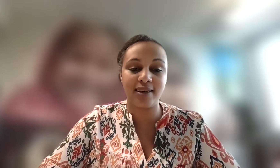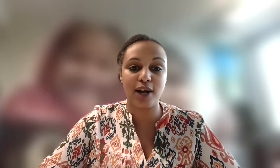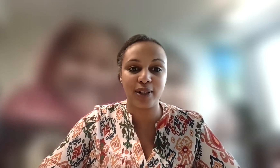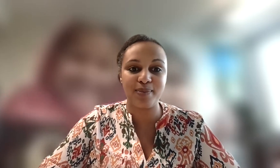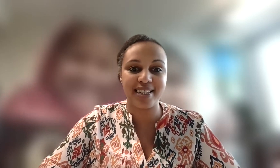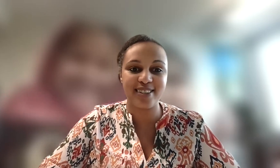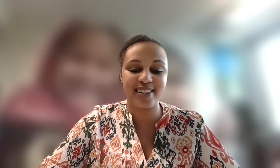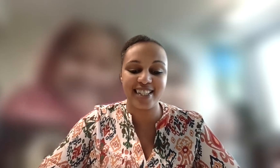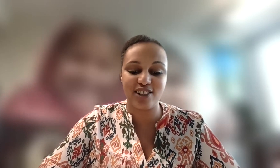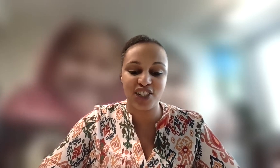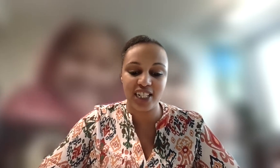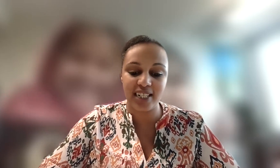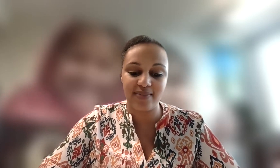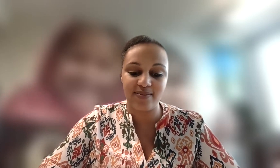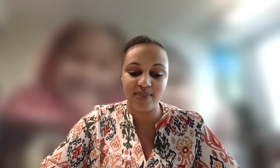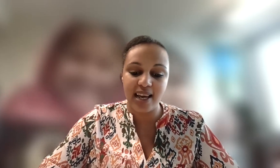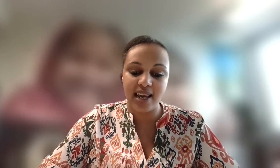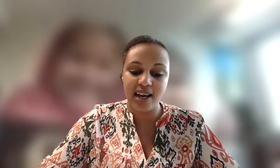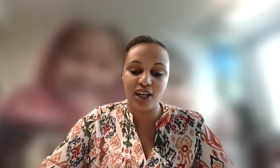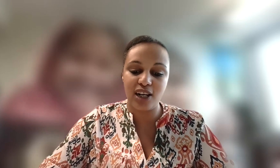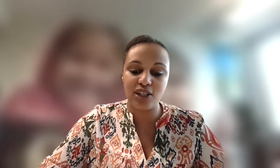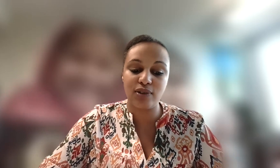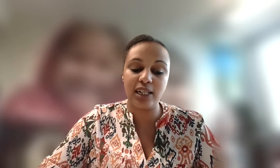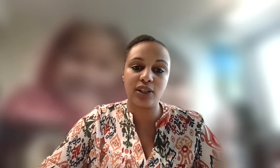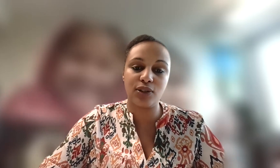of Persons with Disabilities with disabilities in humanitarian